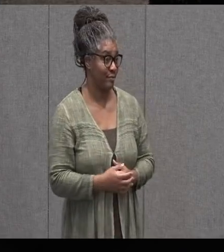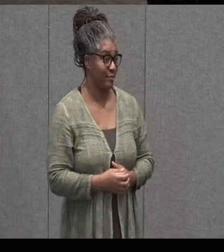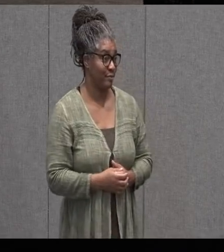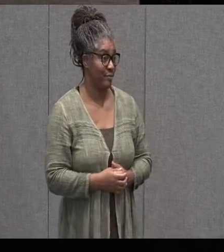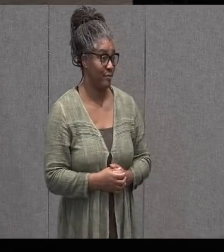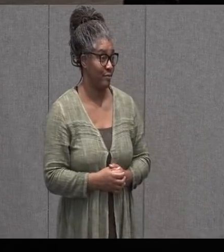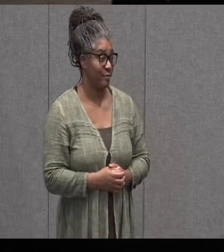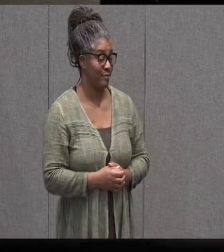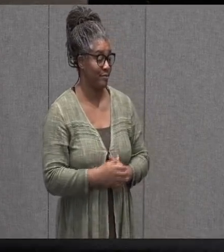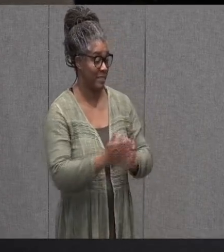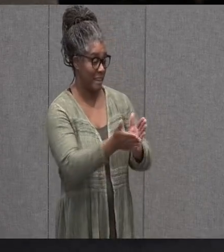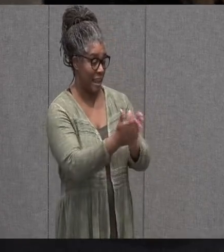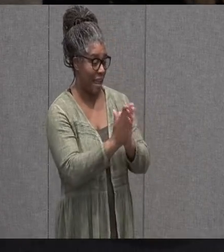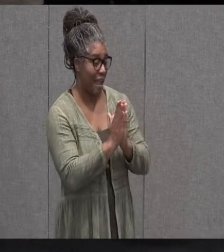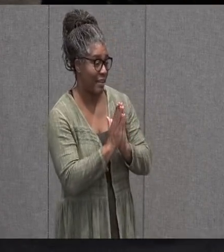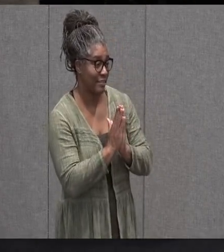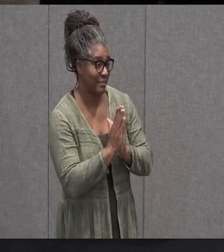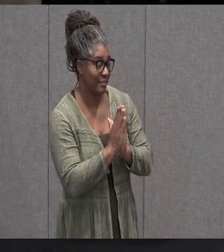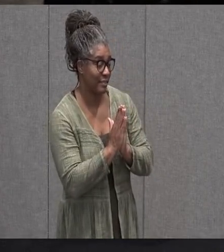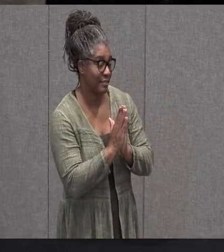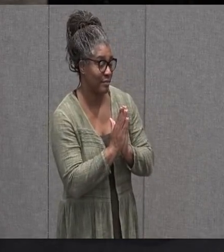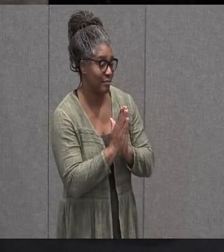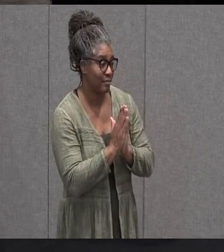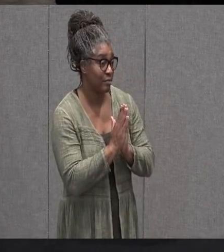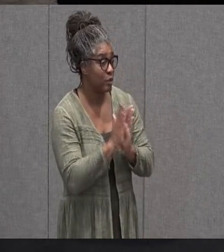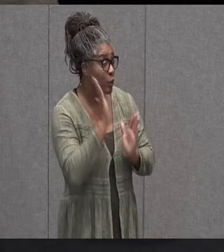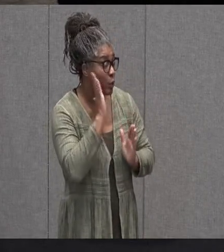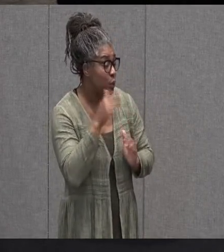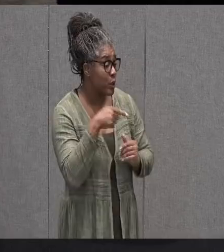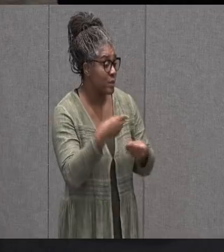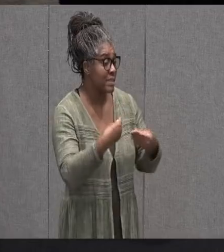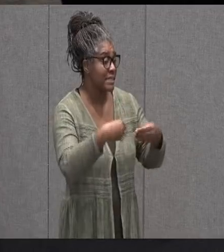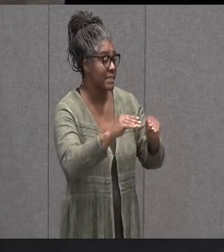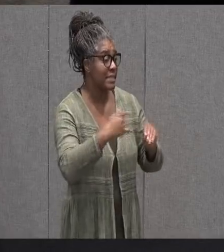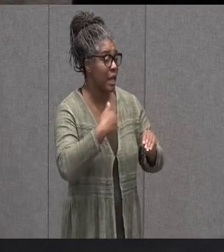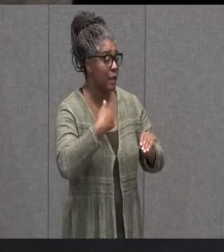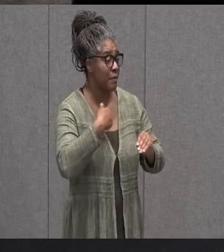Asked Benny, "Will you sell me a fish for a penny?"